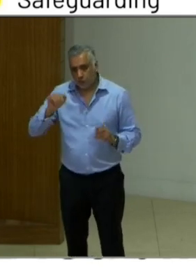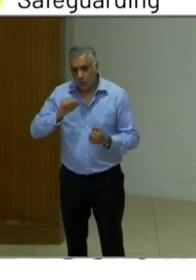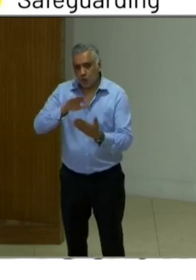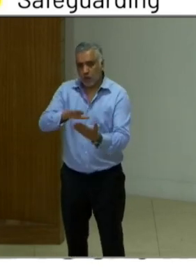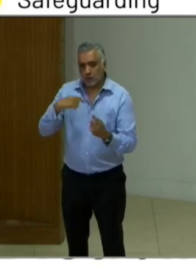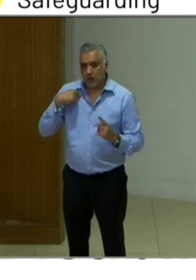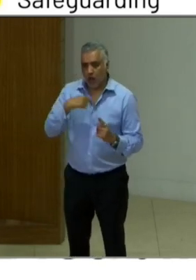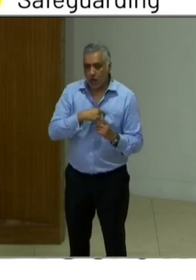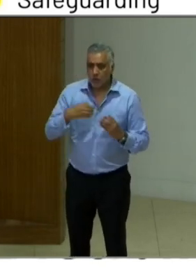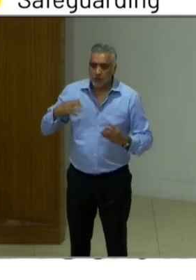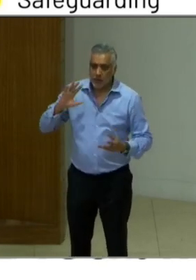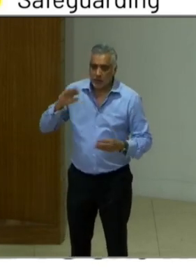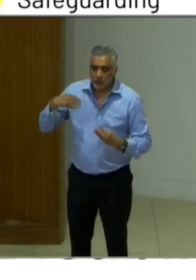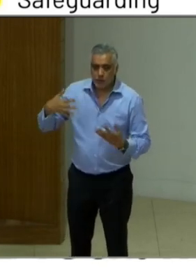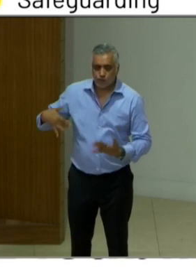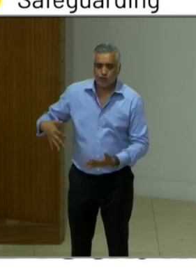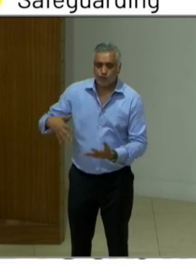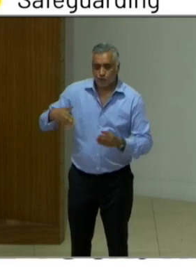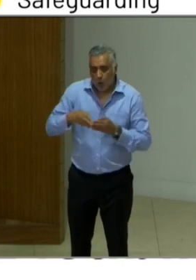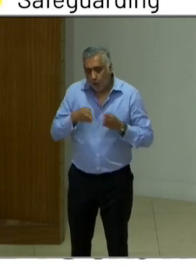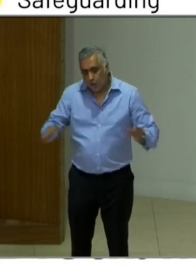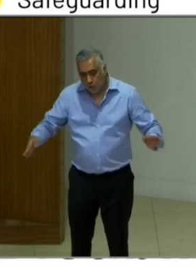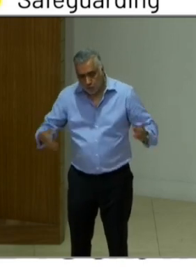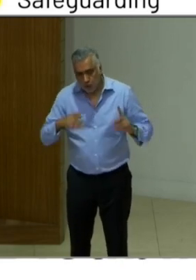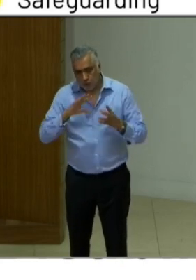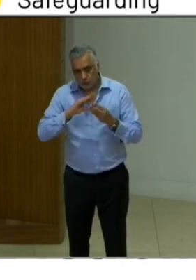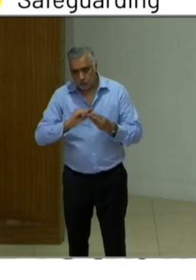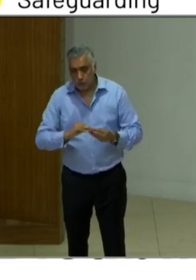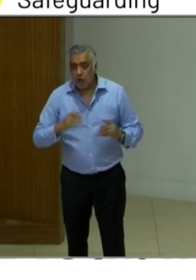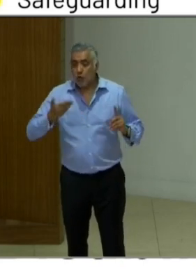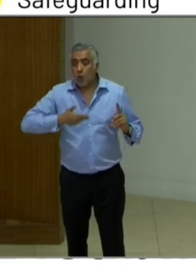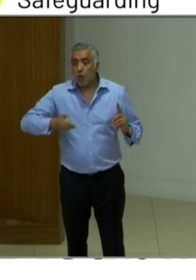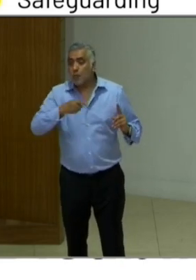overview of the questions before us. I welcome all of you to an attentive listening